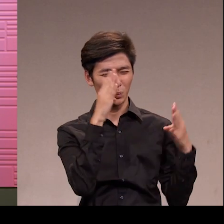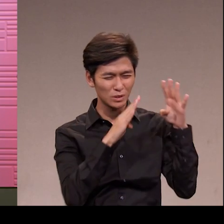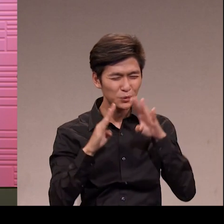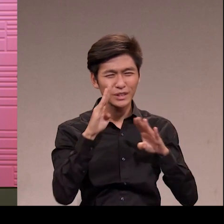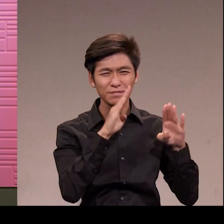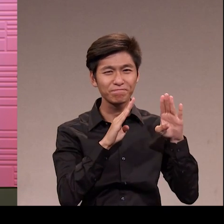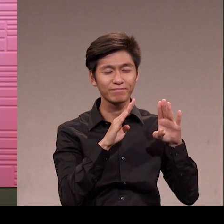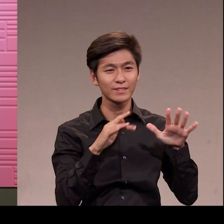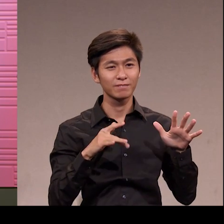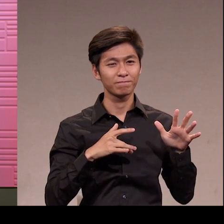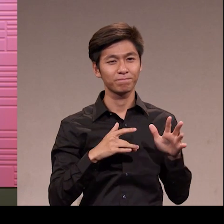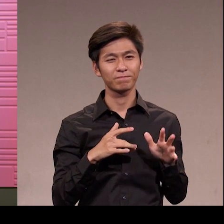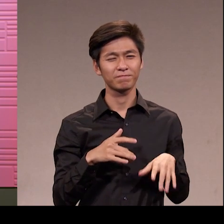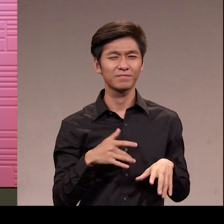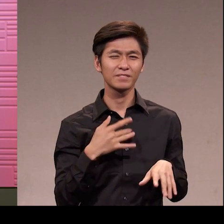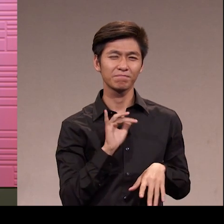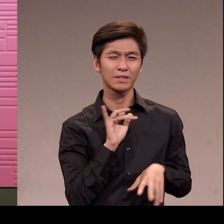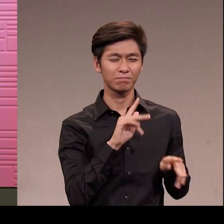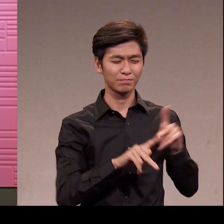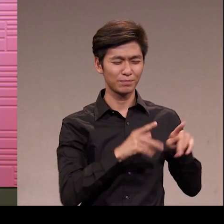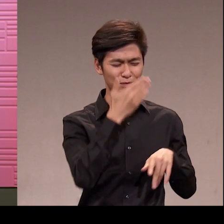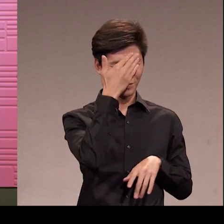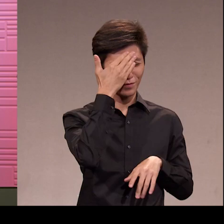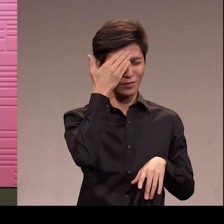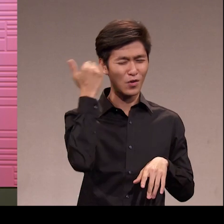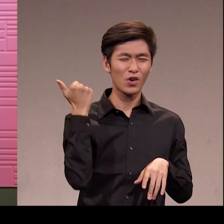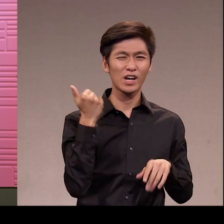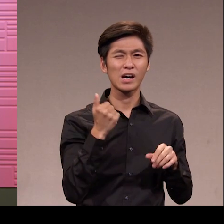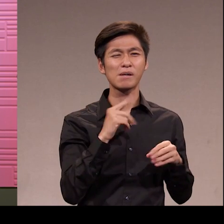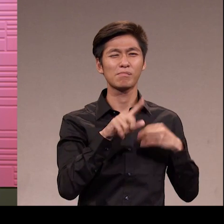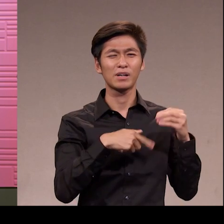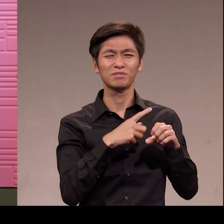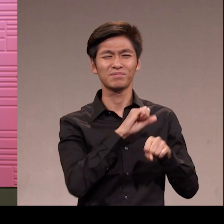He felt that people seemed to have forgotten about the issues critical to Singapore's long term interests